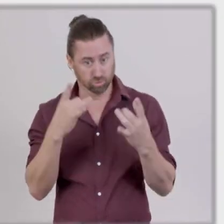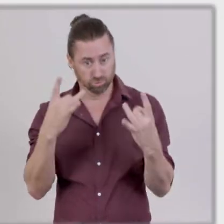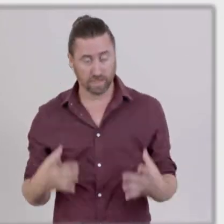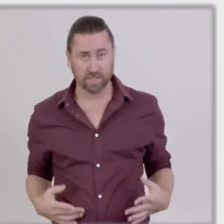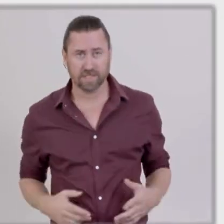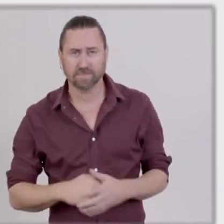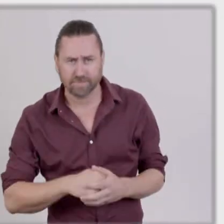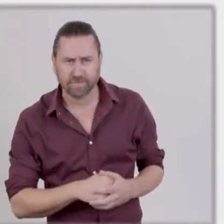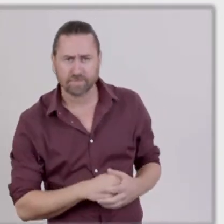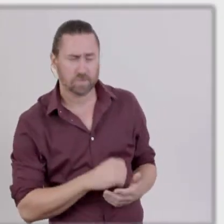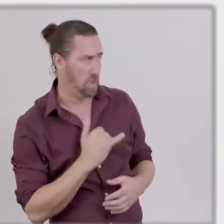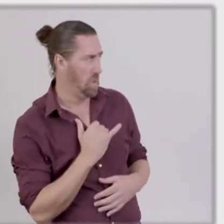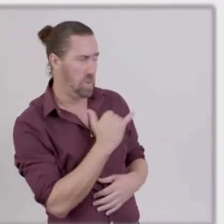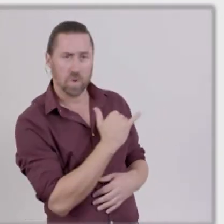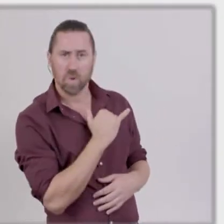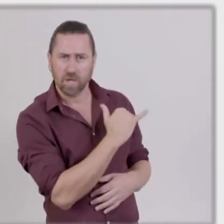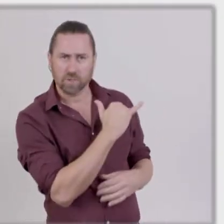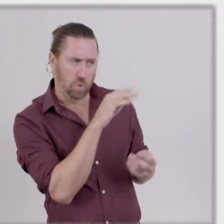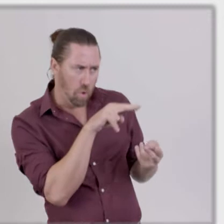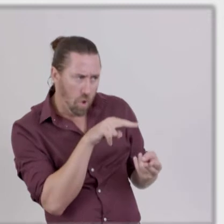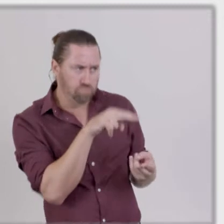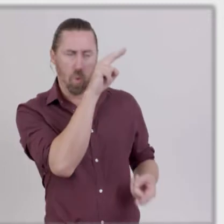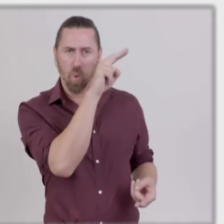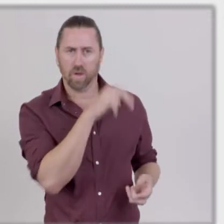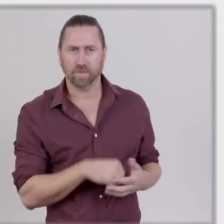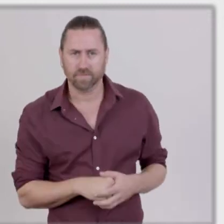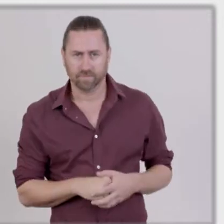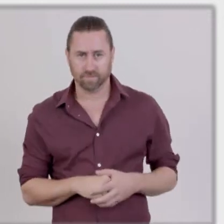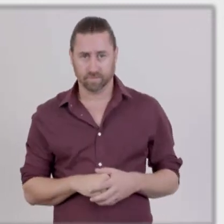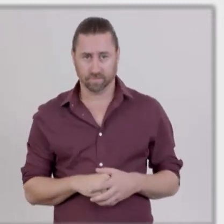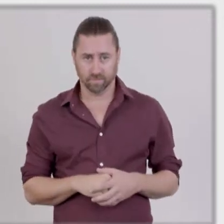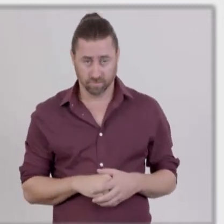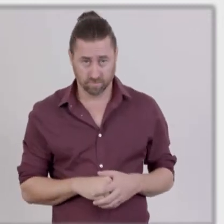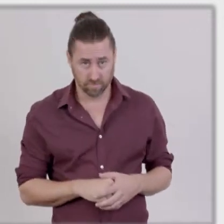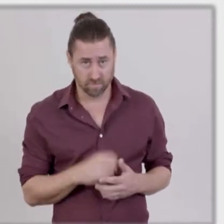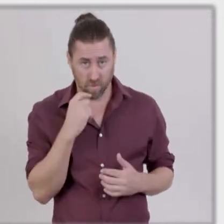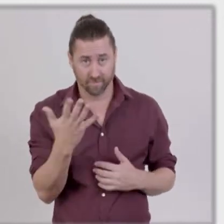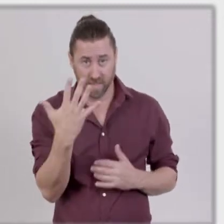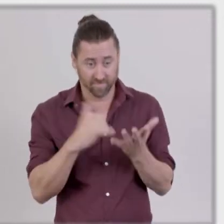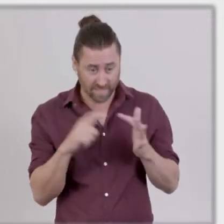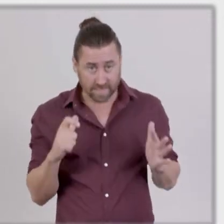Which fraction is greater? I'll count from 5 before I reveal the answer. Ready?